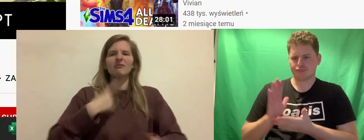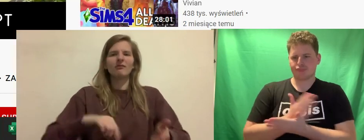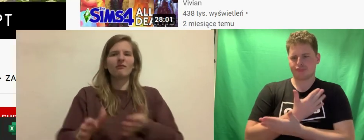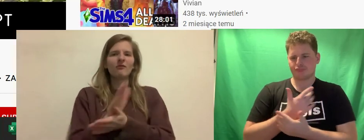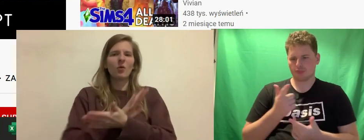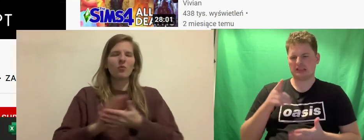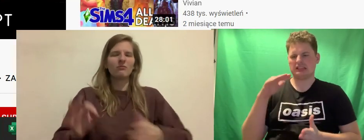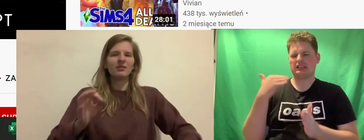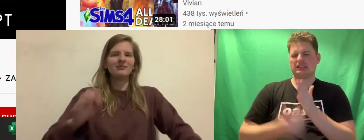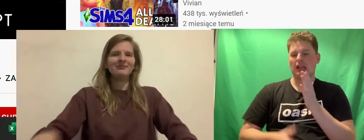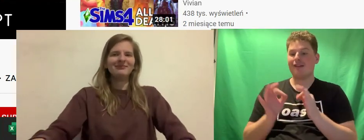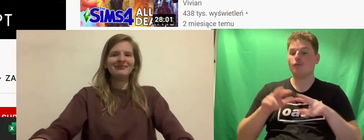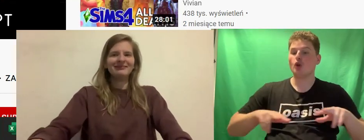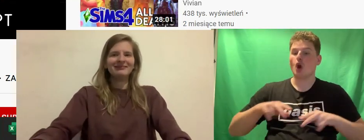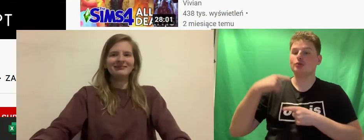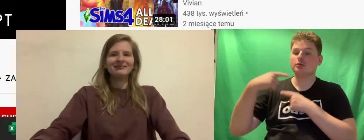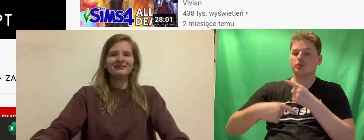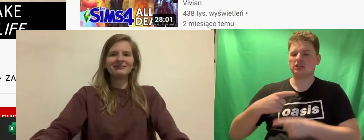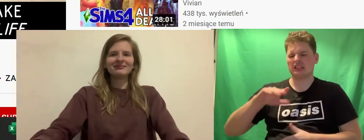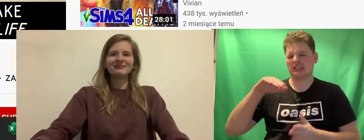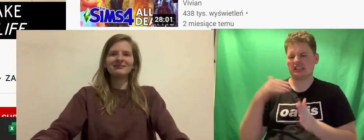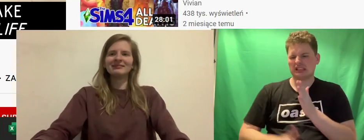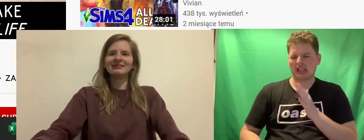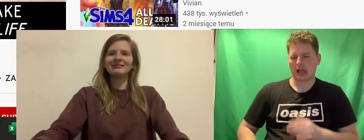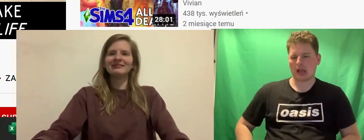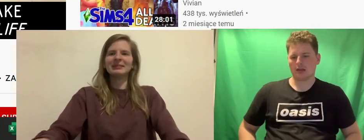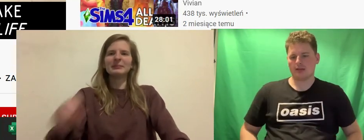A: but you lost everything you did until now, that is, you collected and etc went wrong **